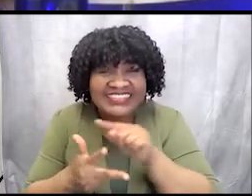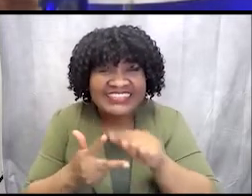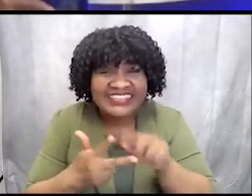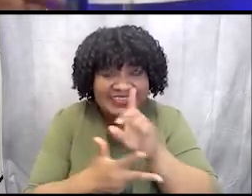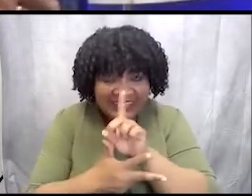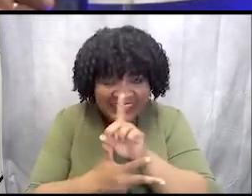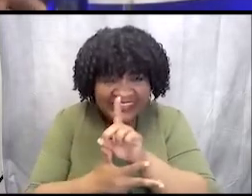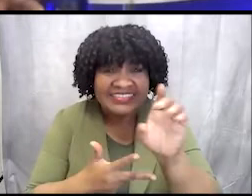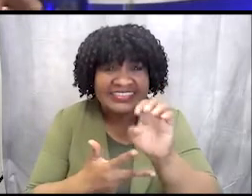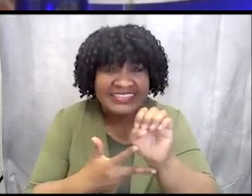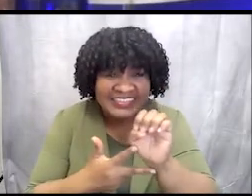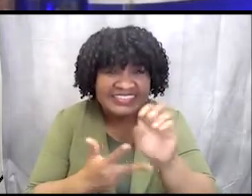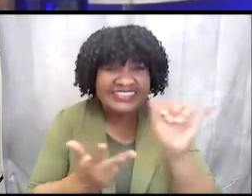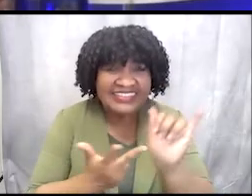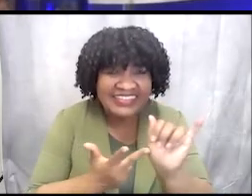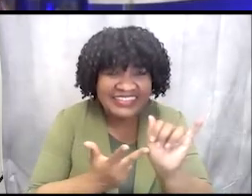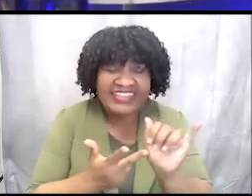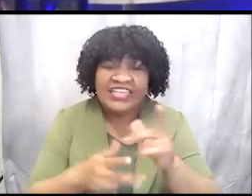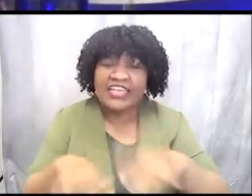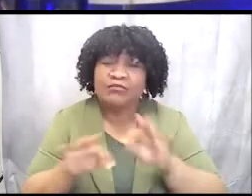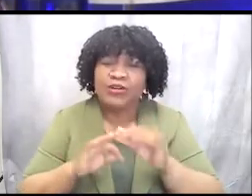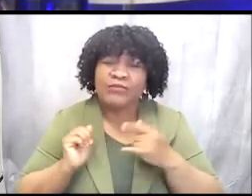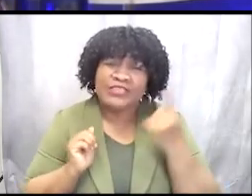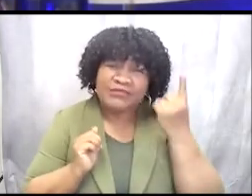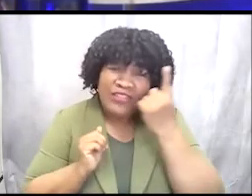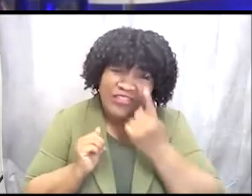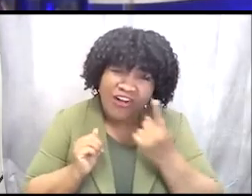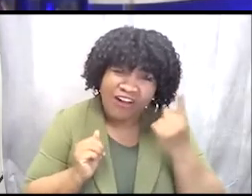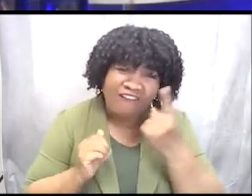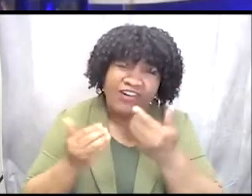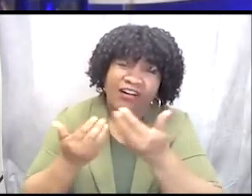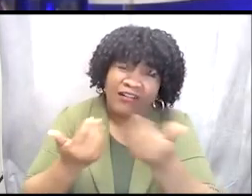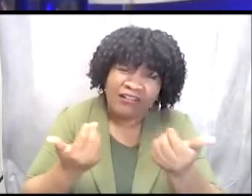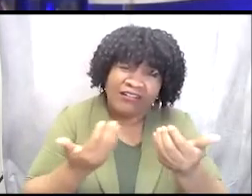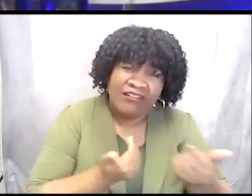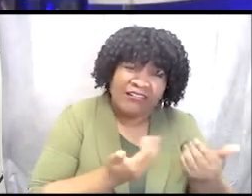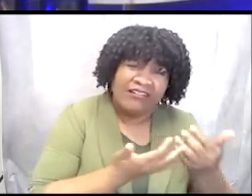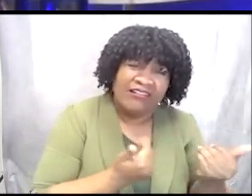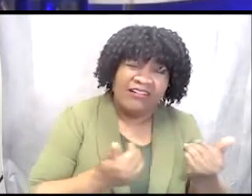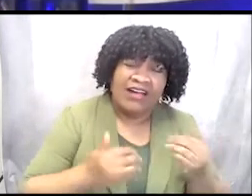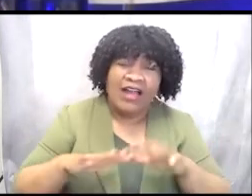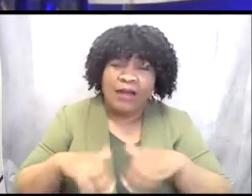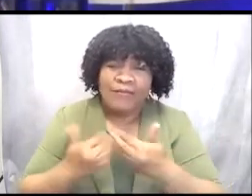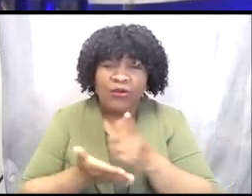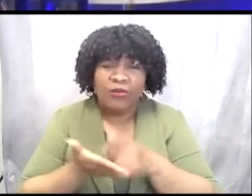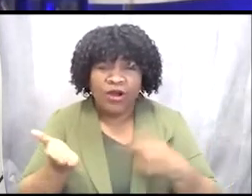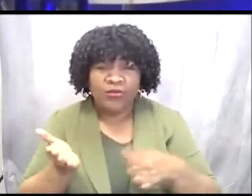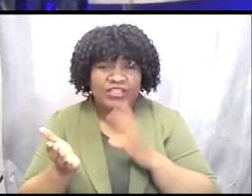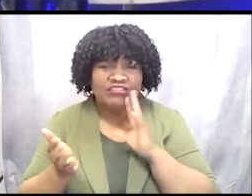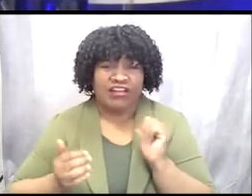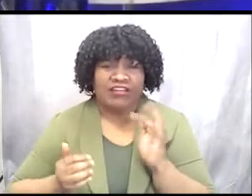And so we have to be very thoughtful and very targeted about what we're talking about